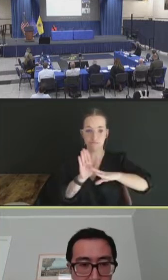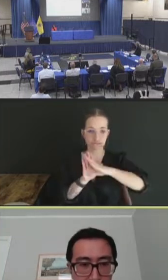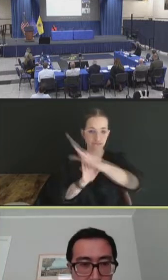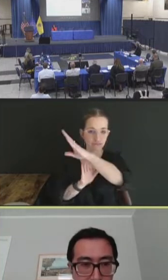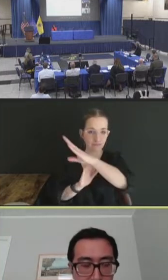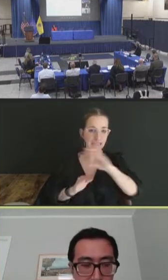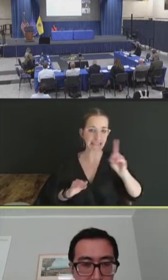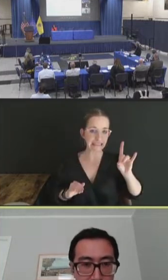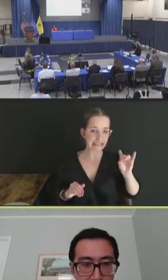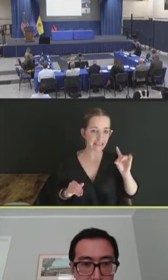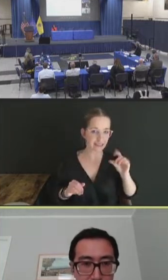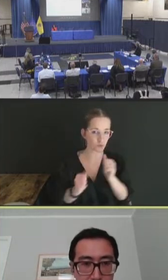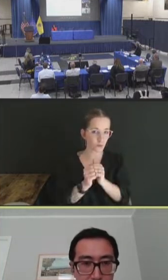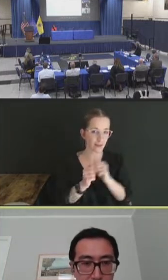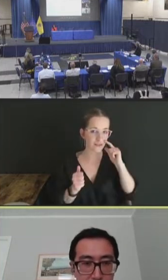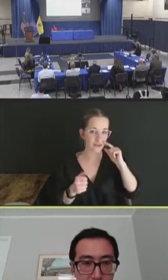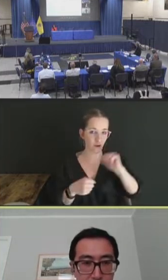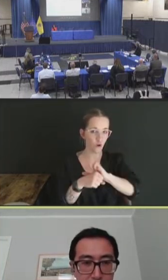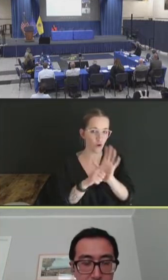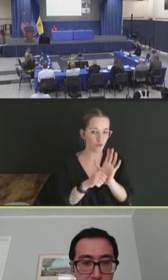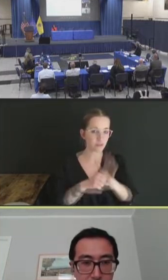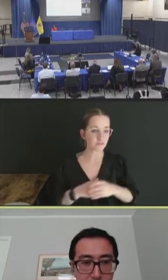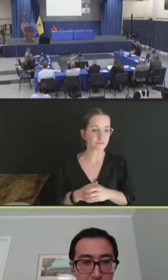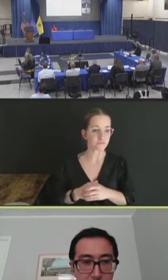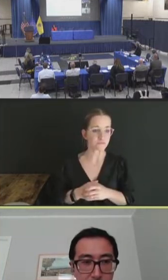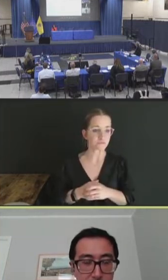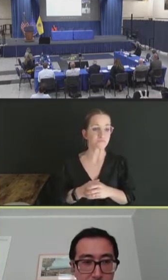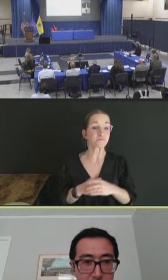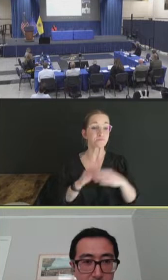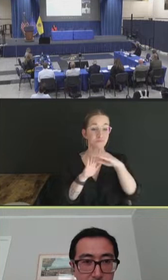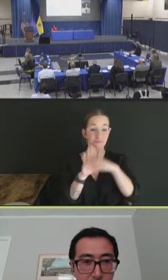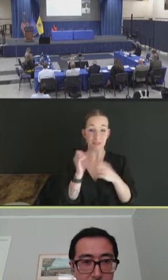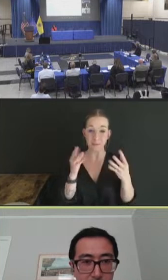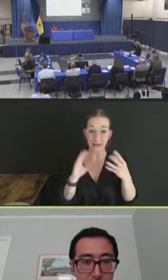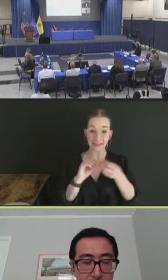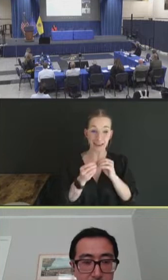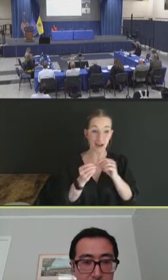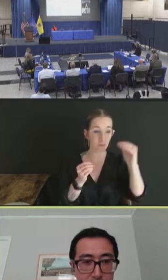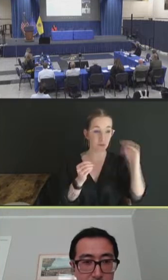draw your attention first to the total number of COVID deaths among working age individuals.